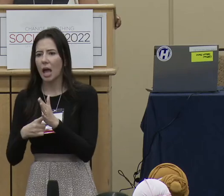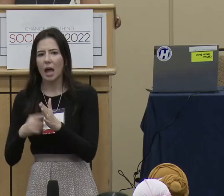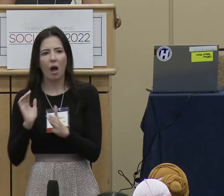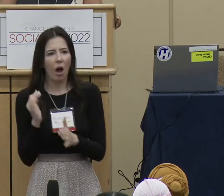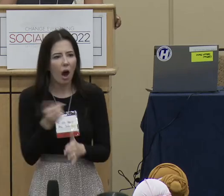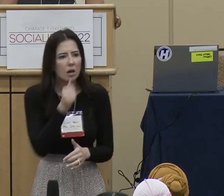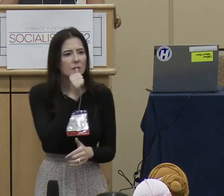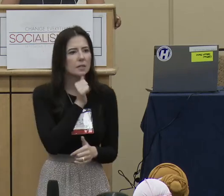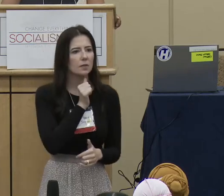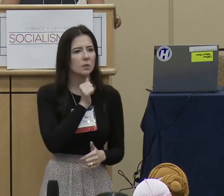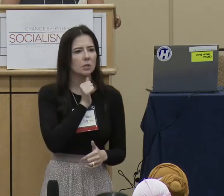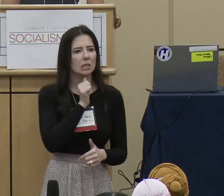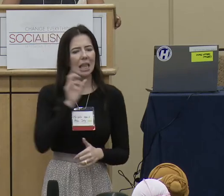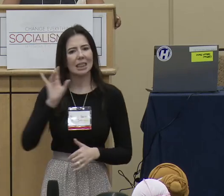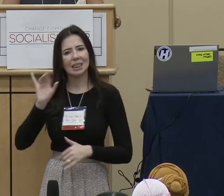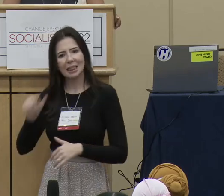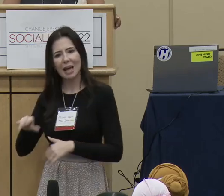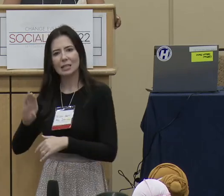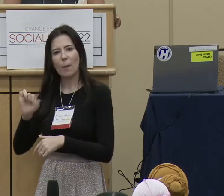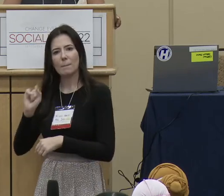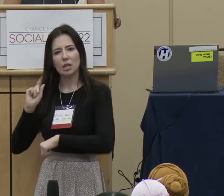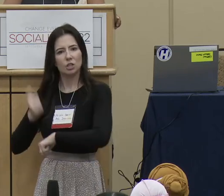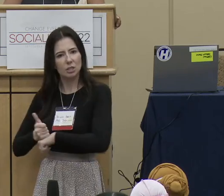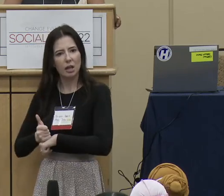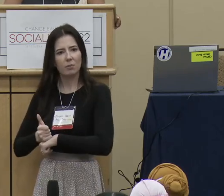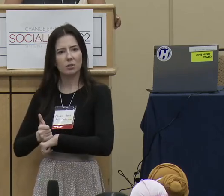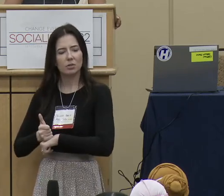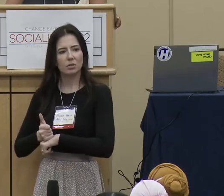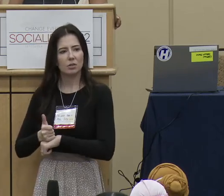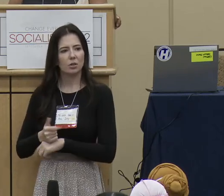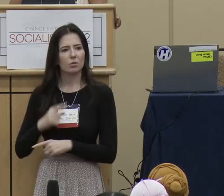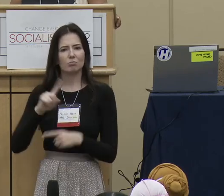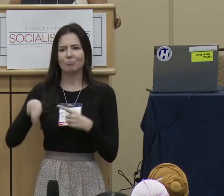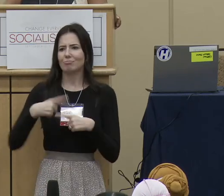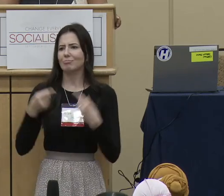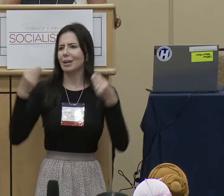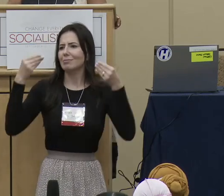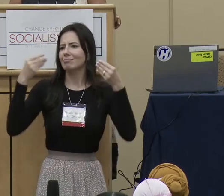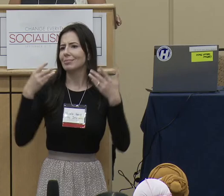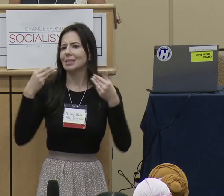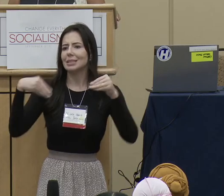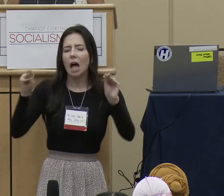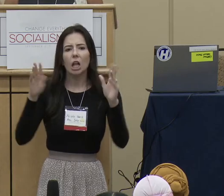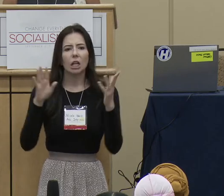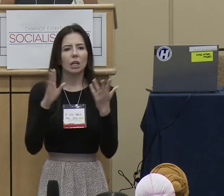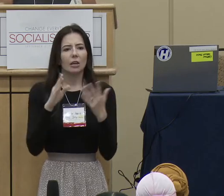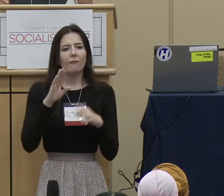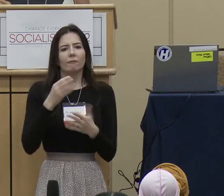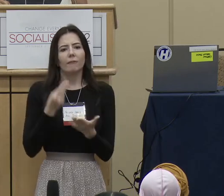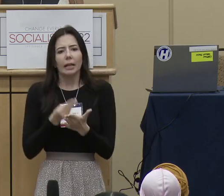and steeped in debt that is our debt and suffering. When they